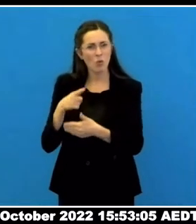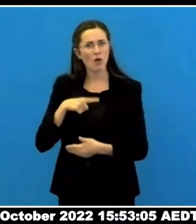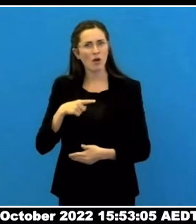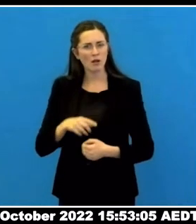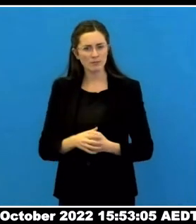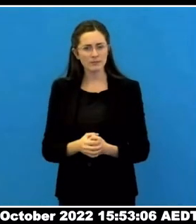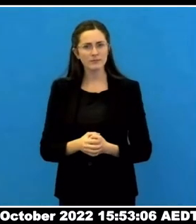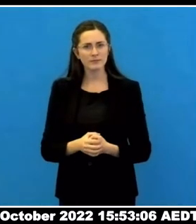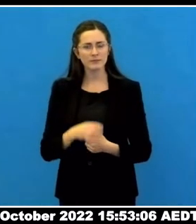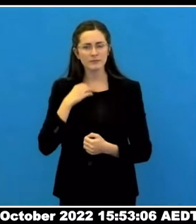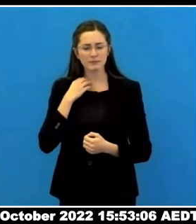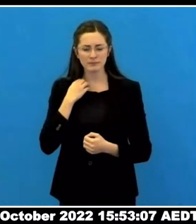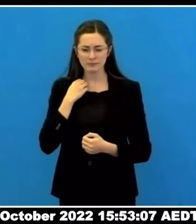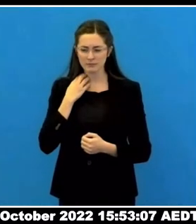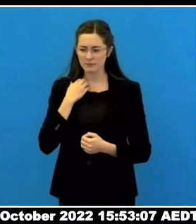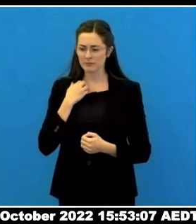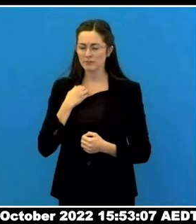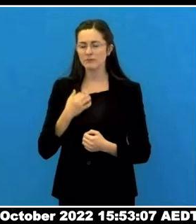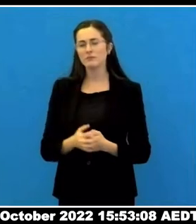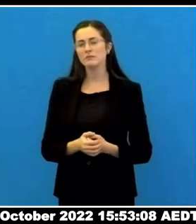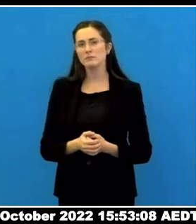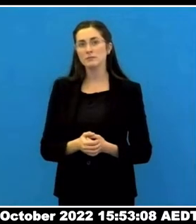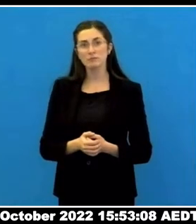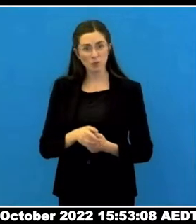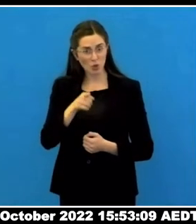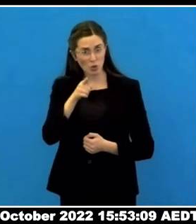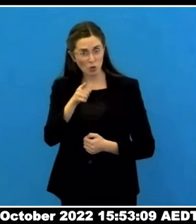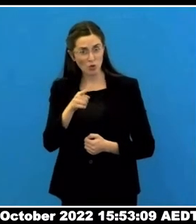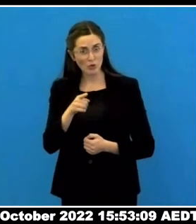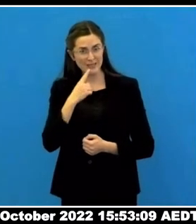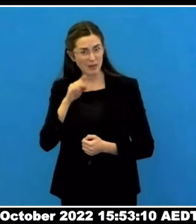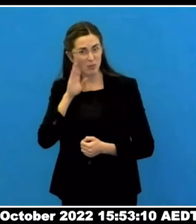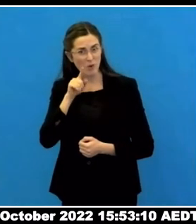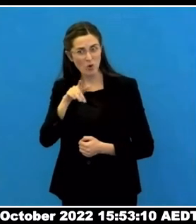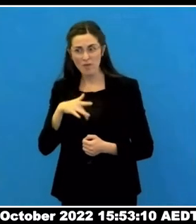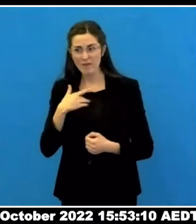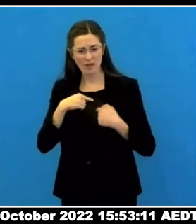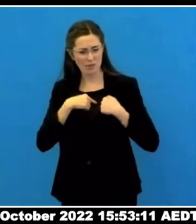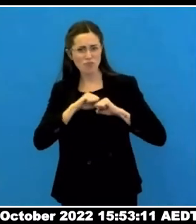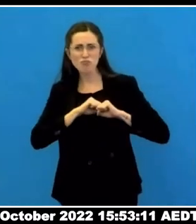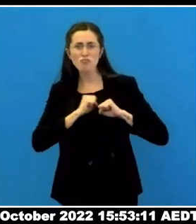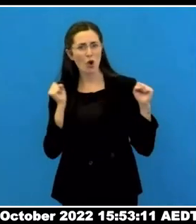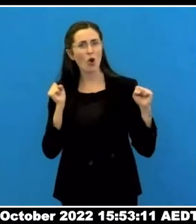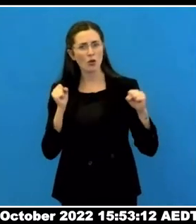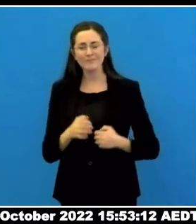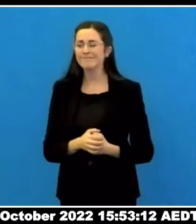Like That's very you feel very heartbroken. I know you have told us about this. It's difficult to talk about. Yes.